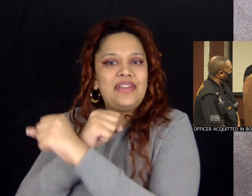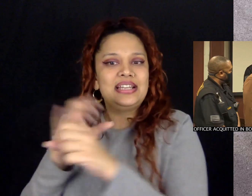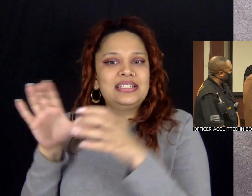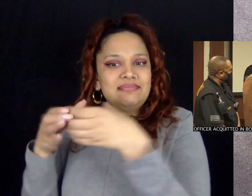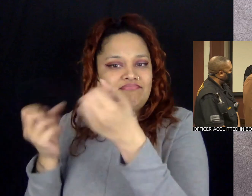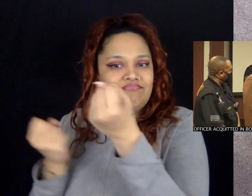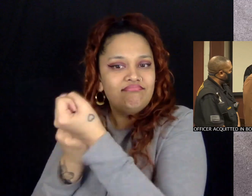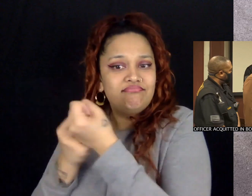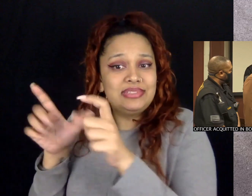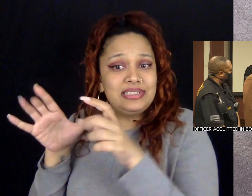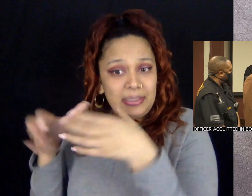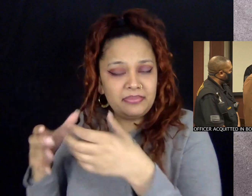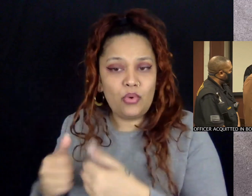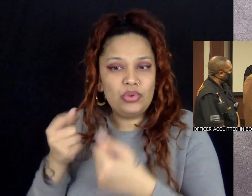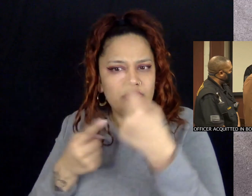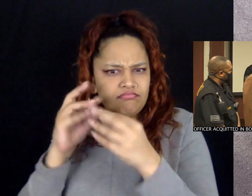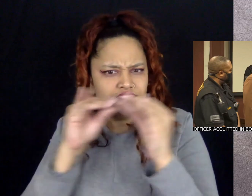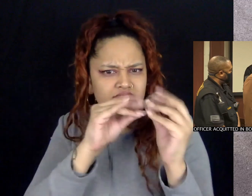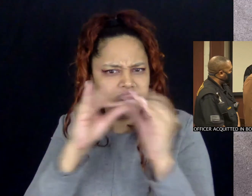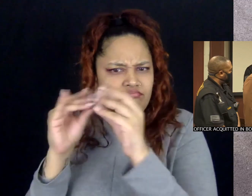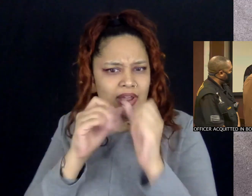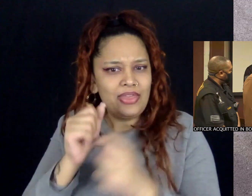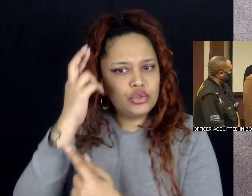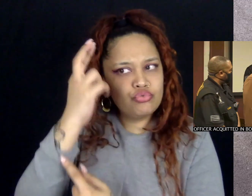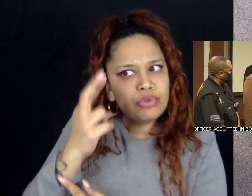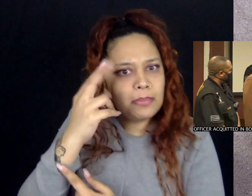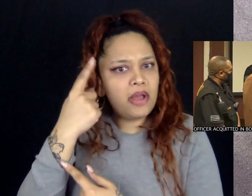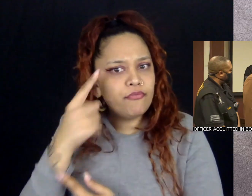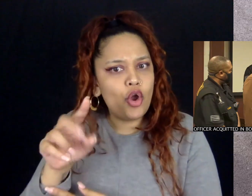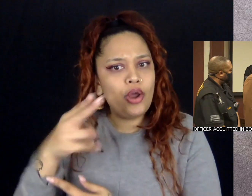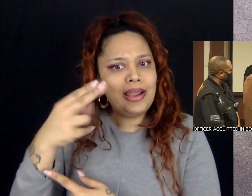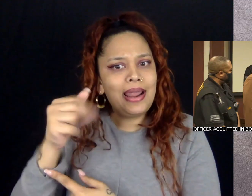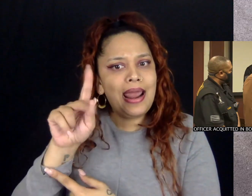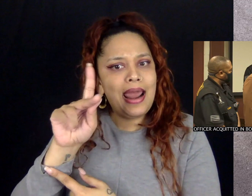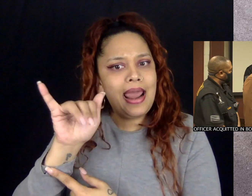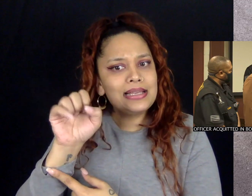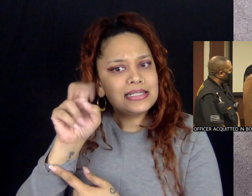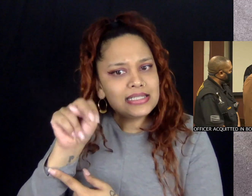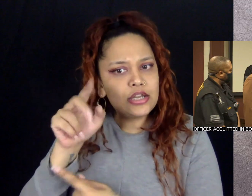but the jury sided with the defense team which argued it was reasonable